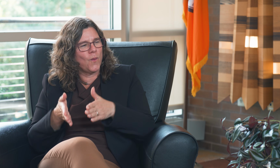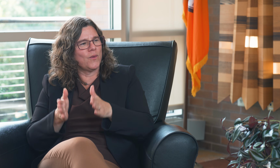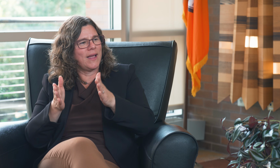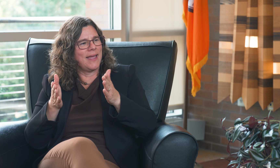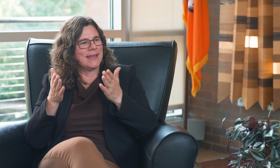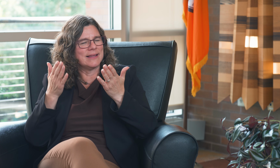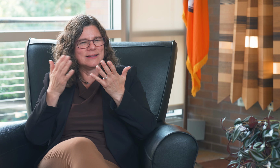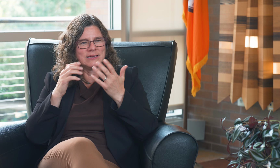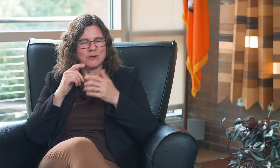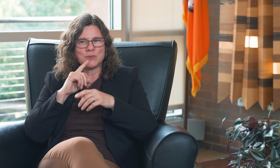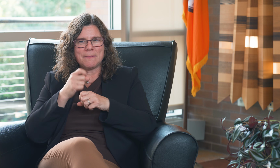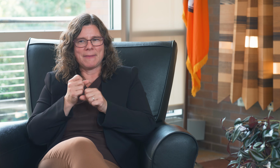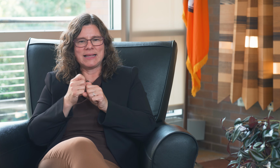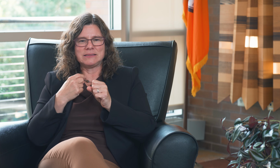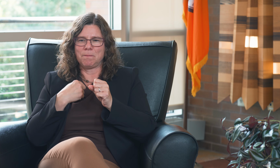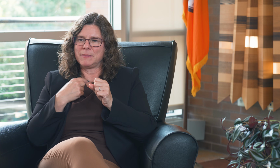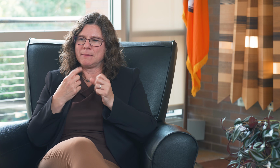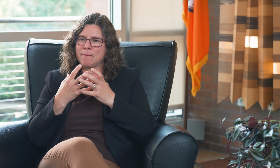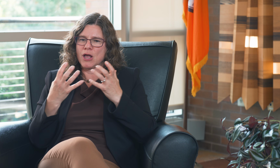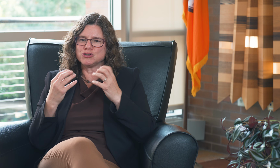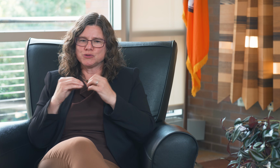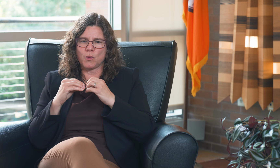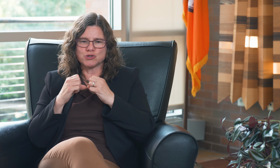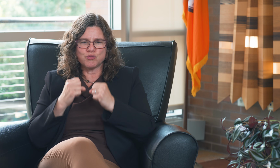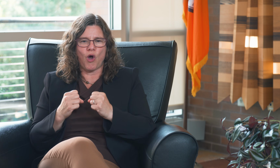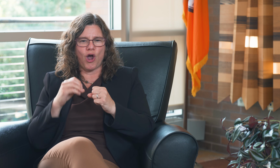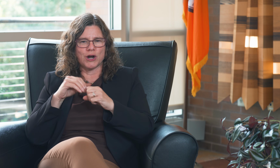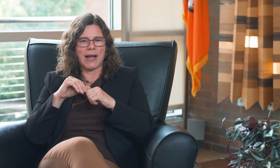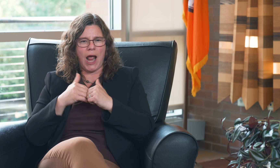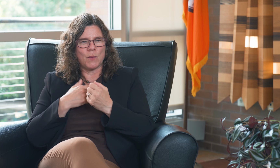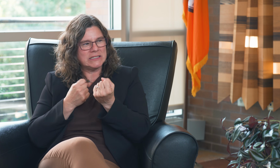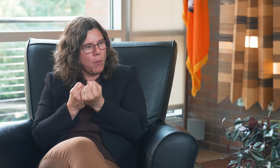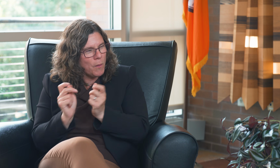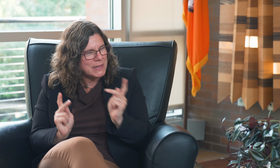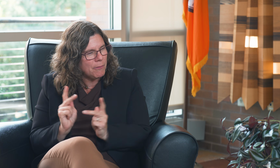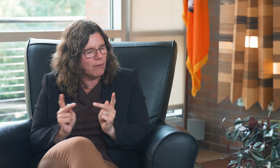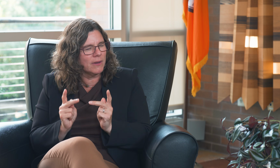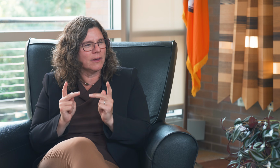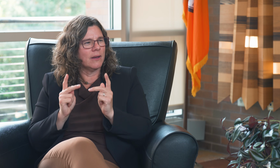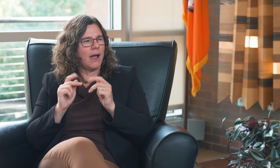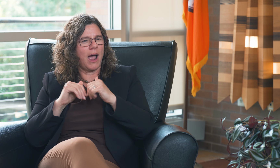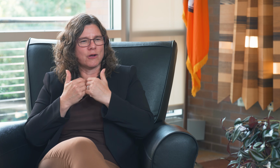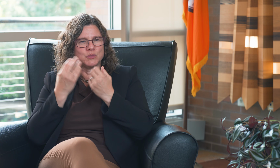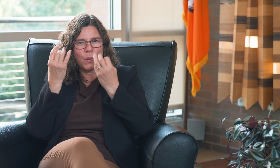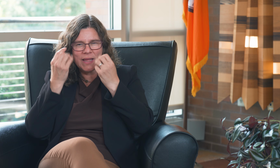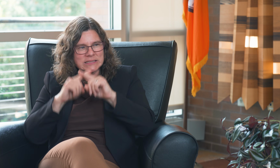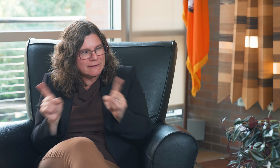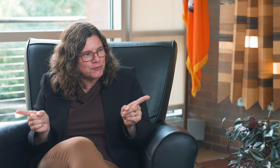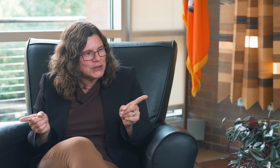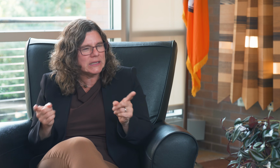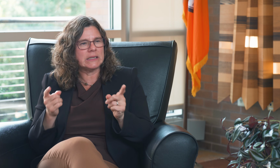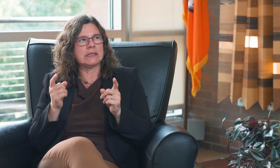but I picked things up like that over time. And over time, it's made me much stronger in how I support people